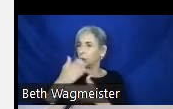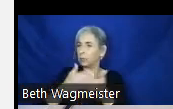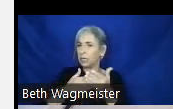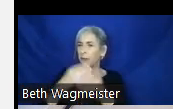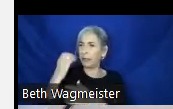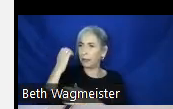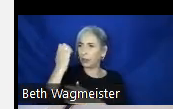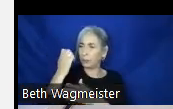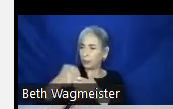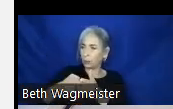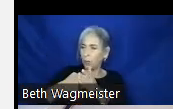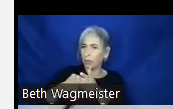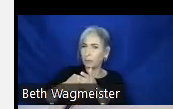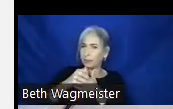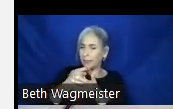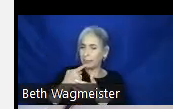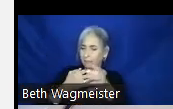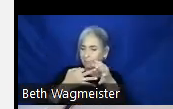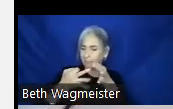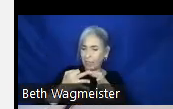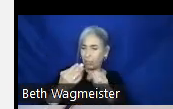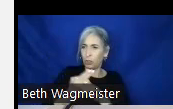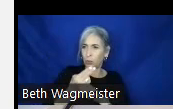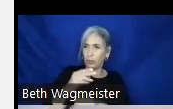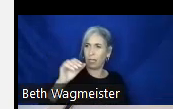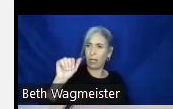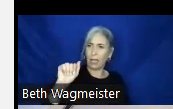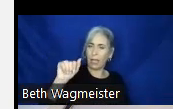requirements but doesn't specifically say use ATAG more for authoring tools.